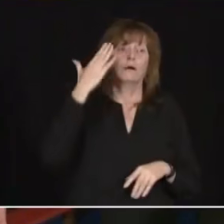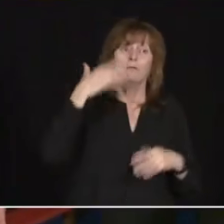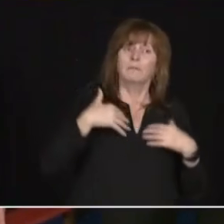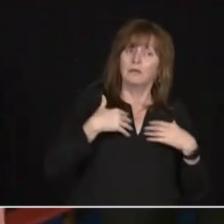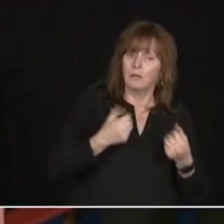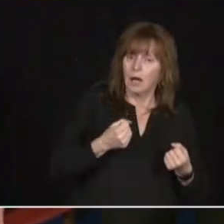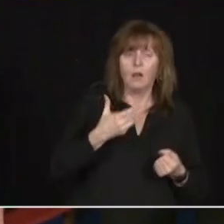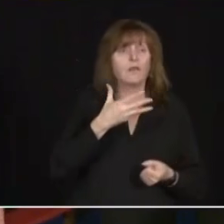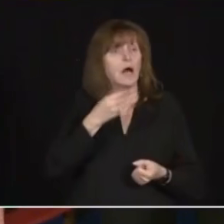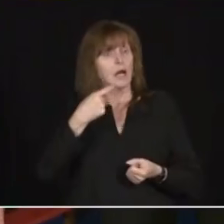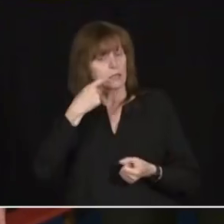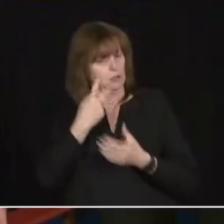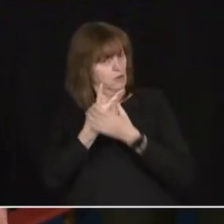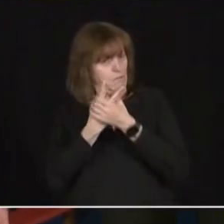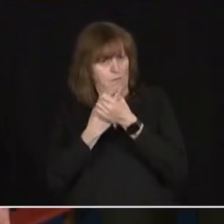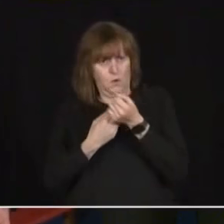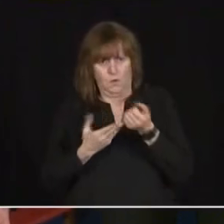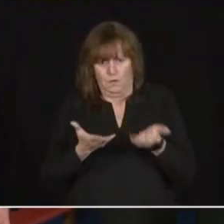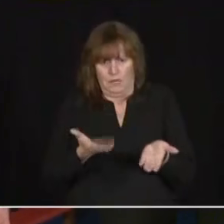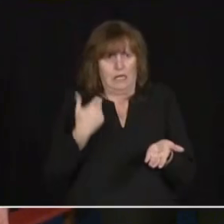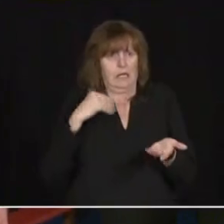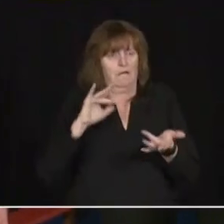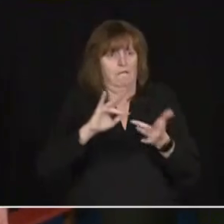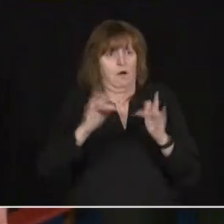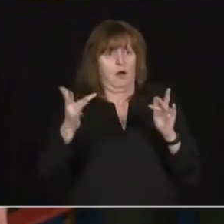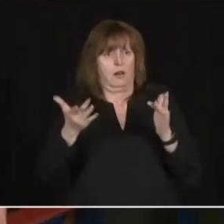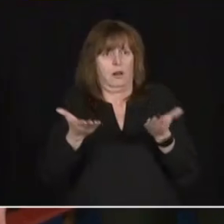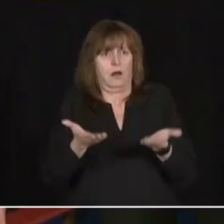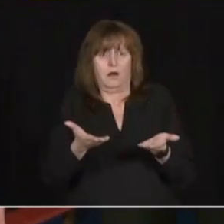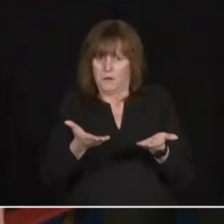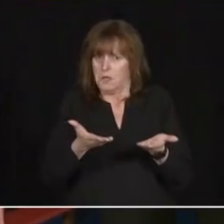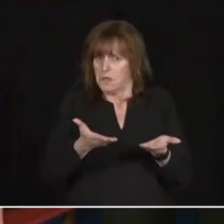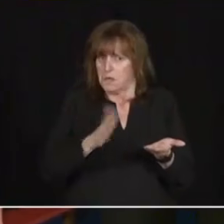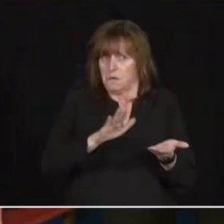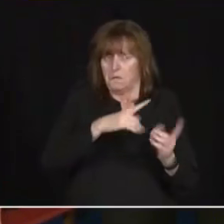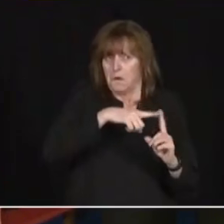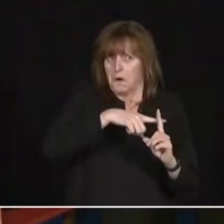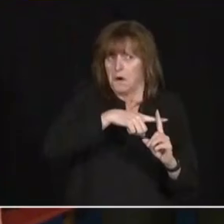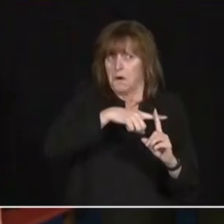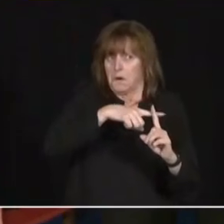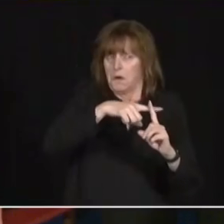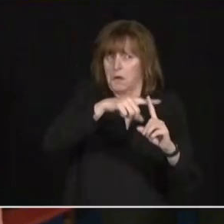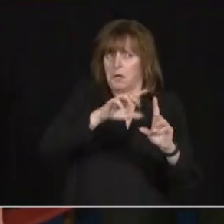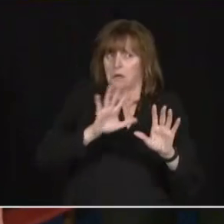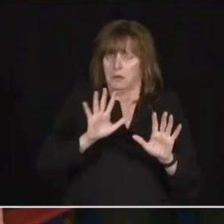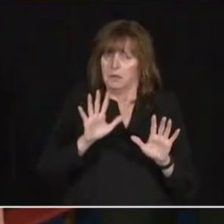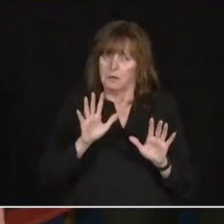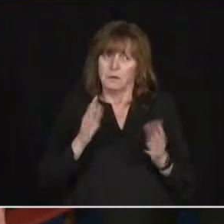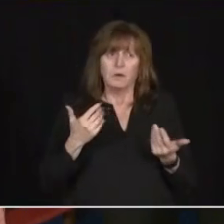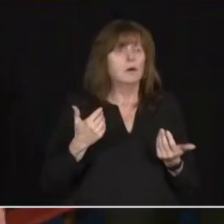are offering services online to people. That is for both mental health issues as well as addiction issues.